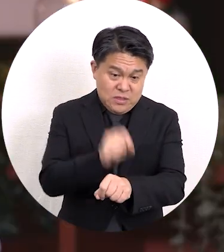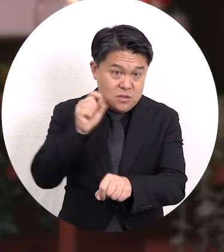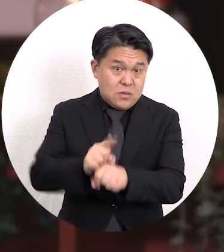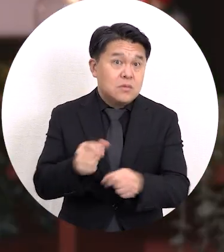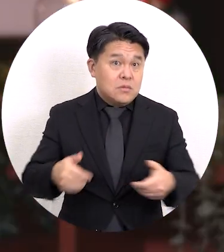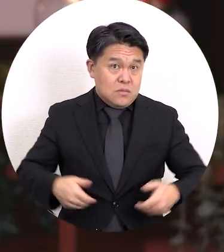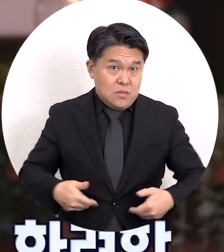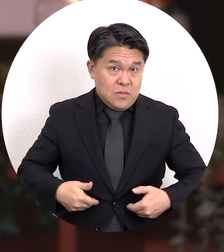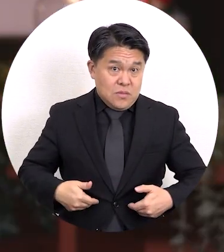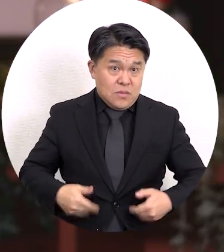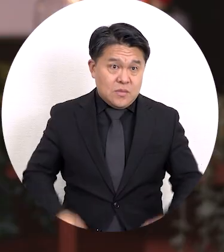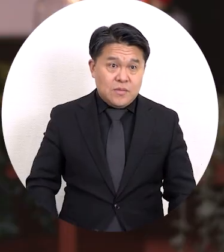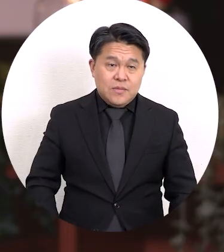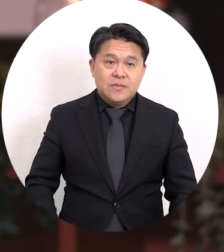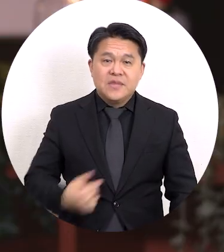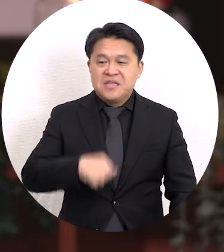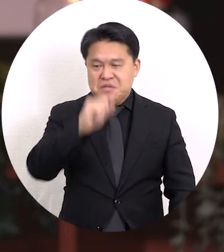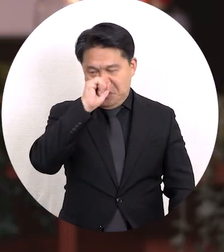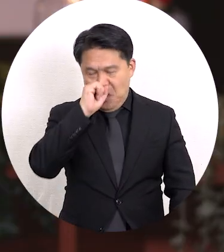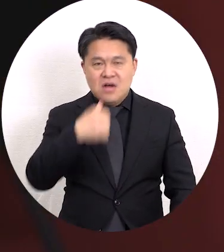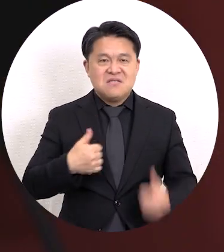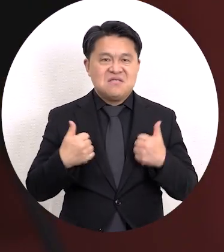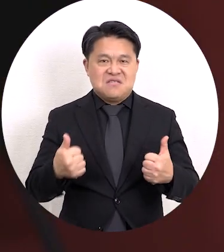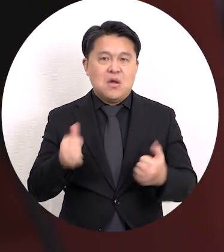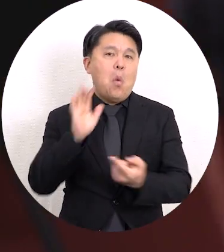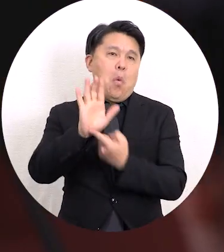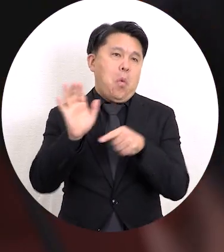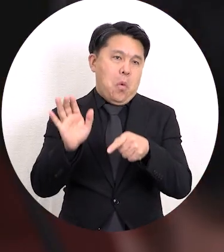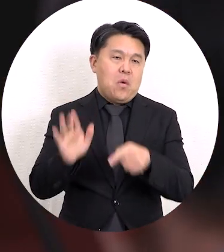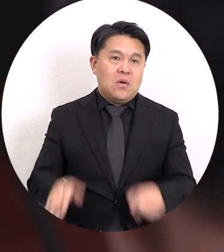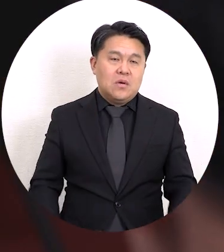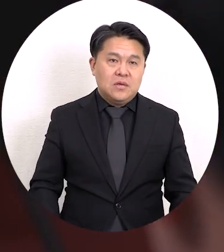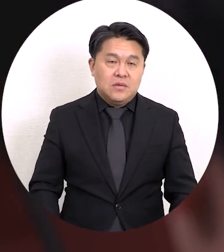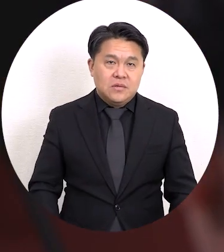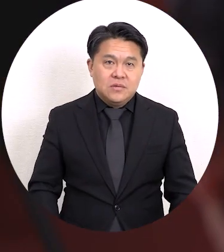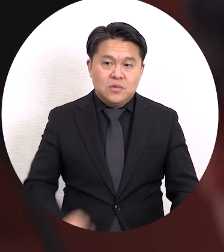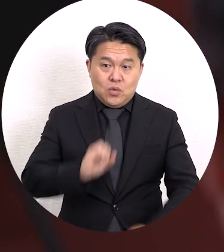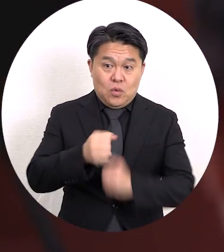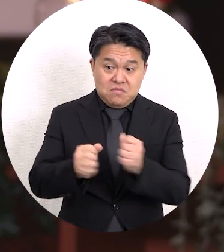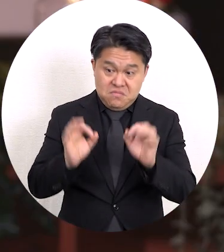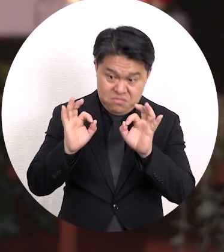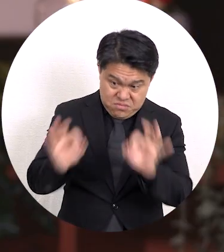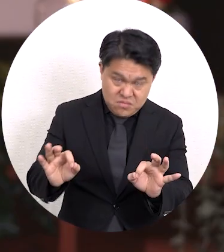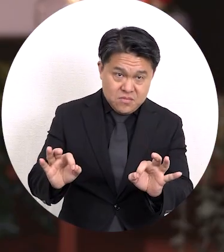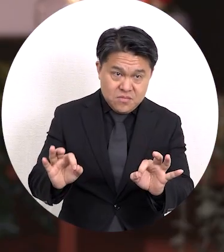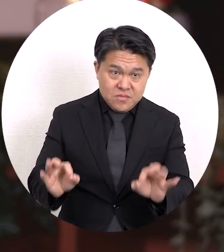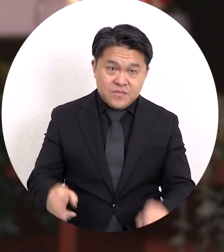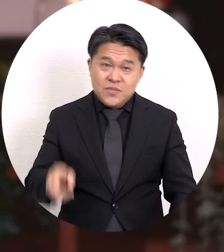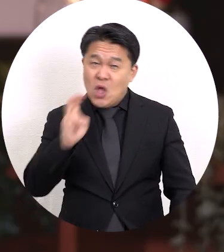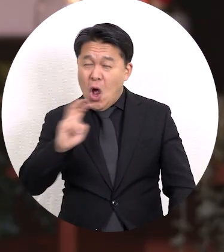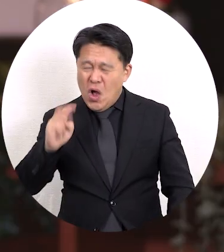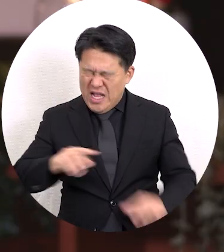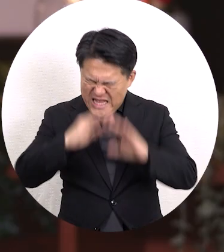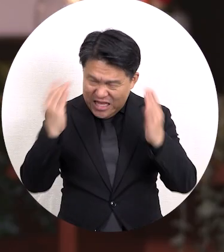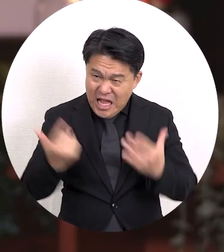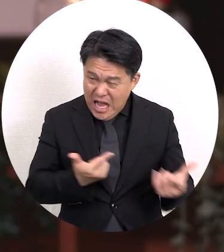So, it's a sign of good quality. When we look at the animal world, it's often the males that sing,